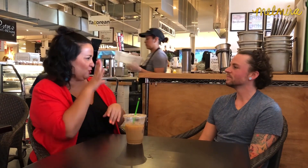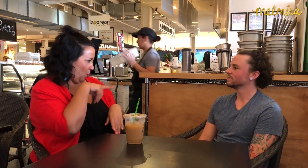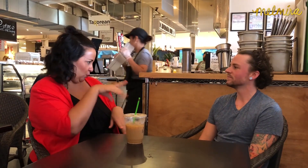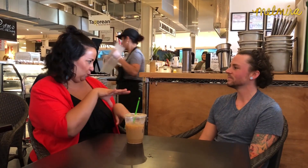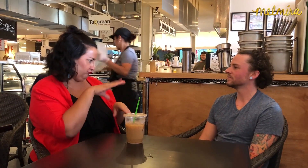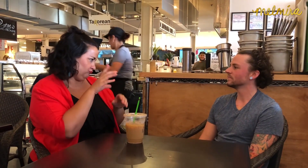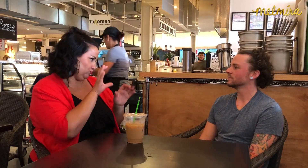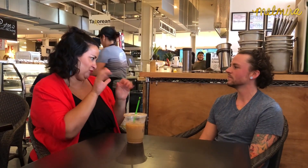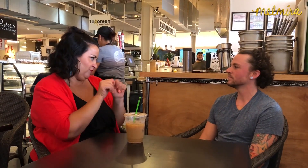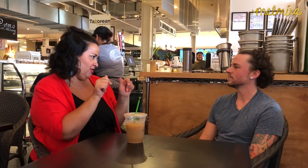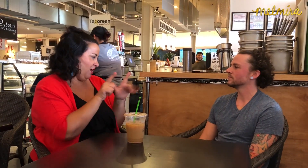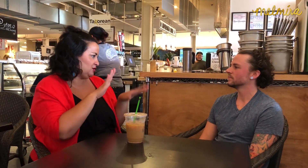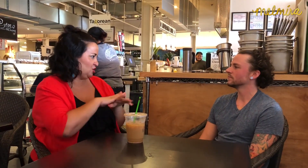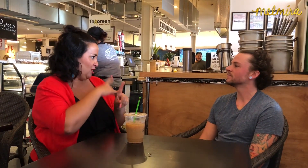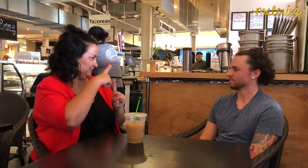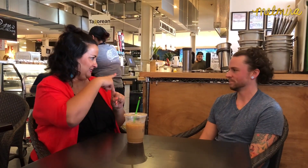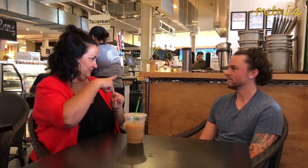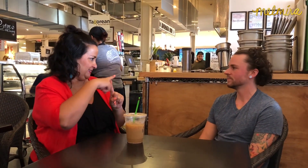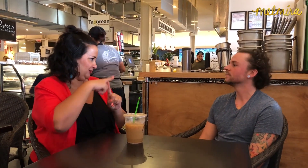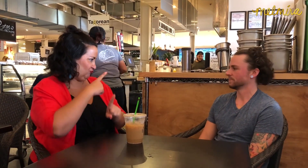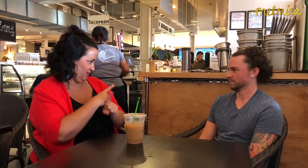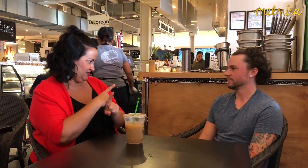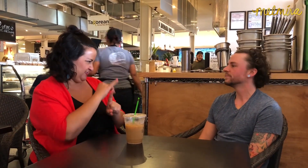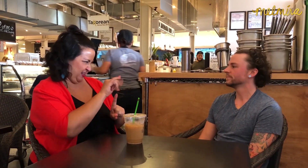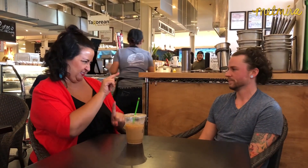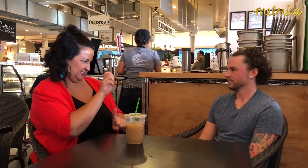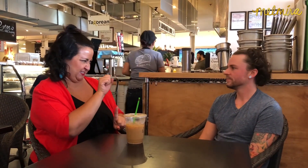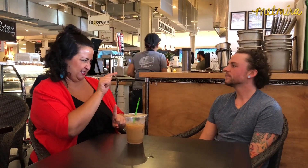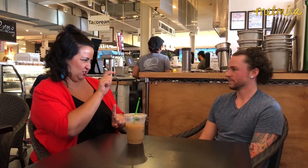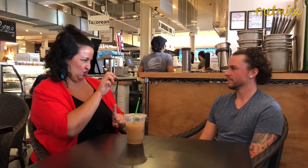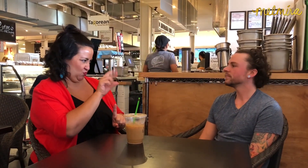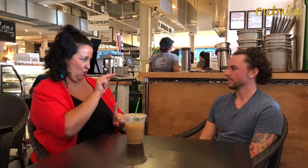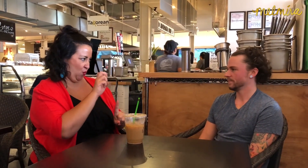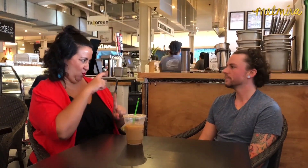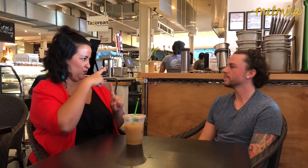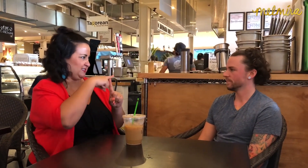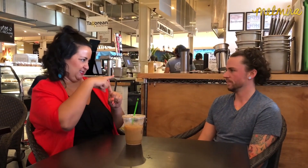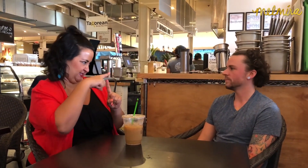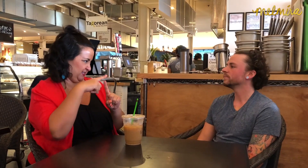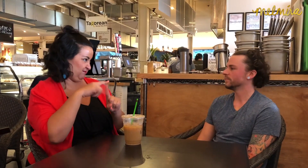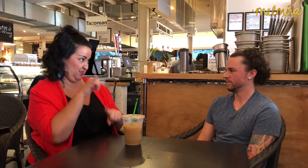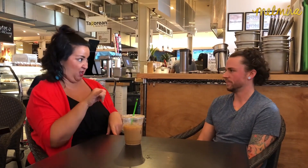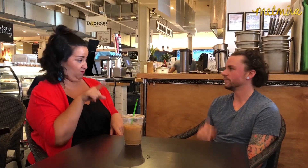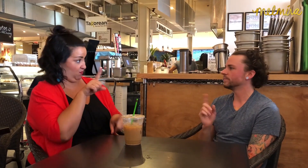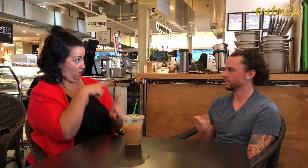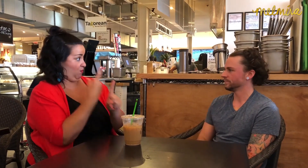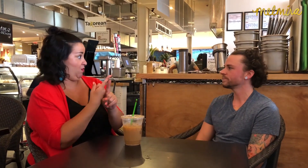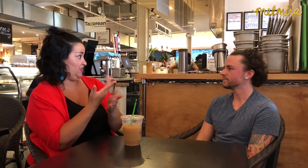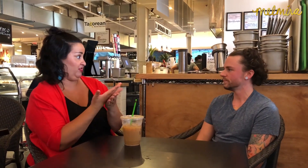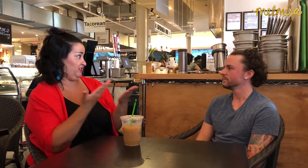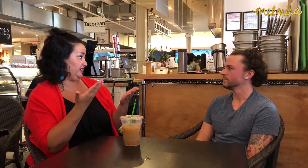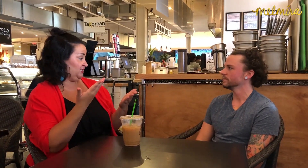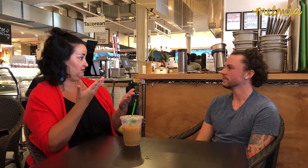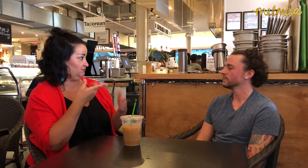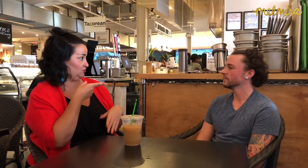I know you vlog on the Testosterone. Is that the only thing you inject?